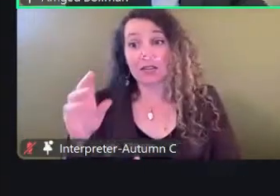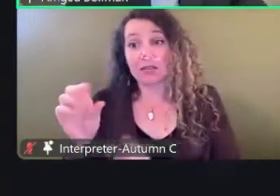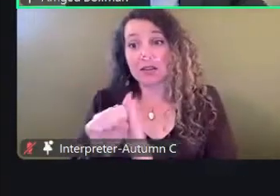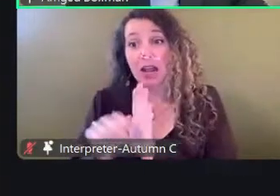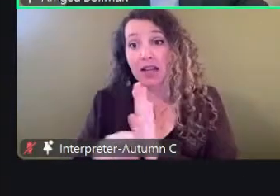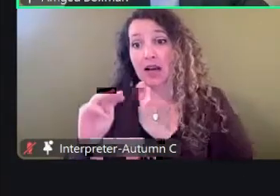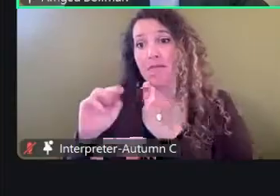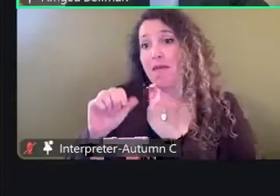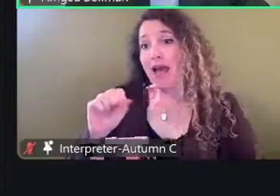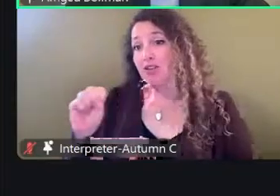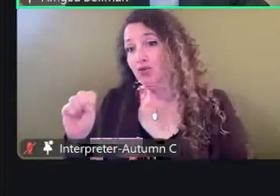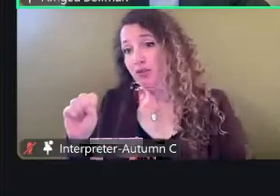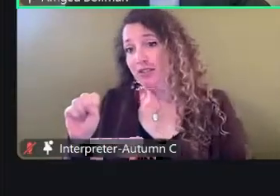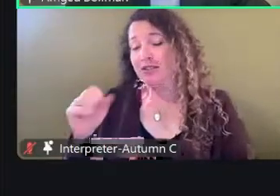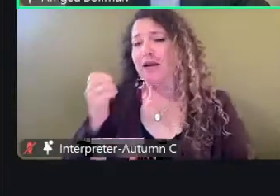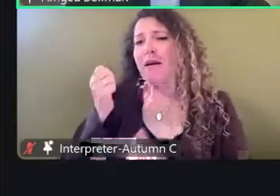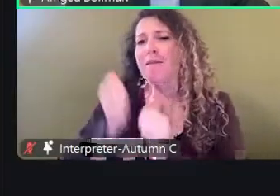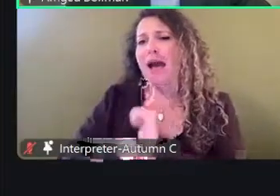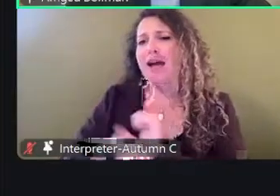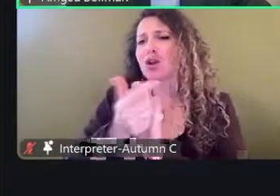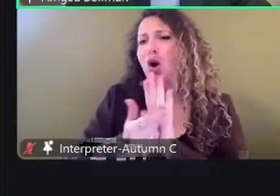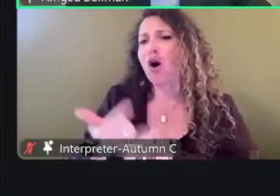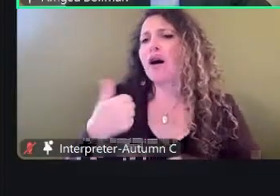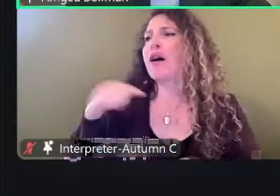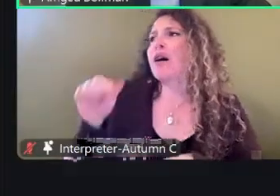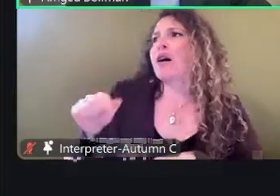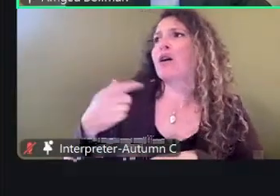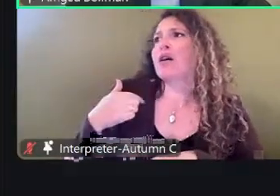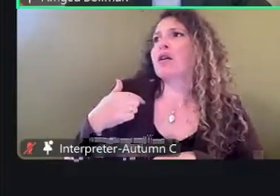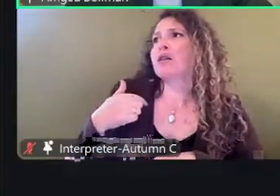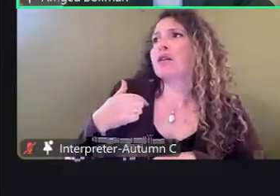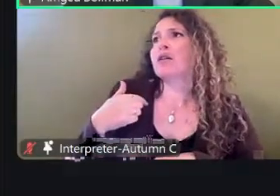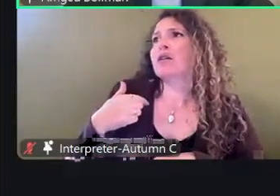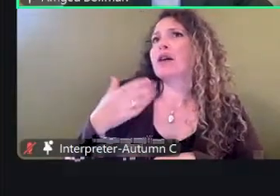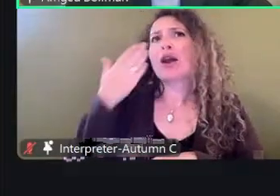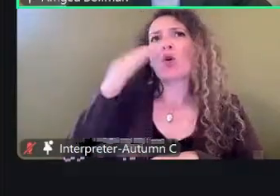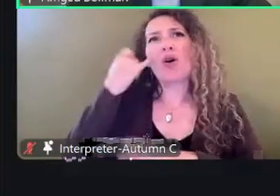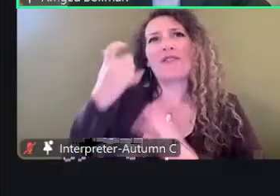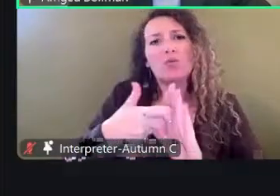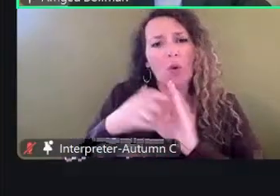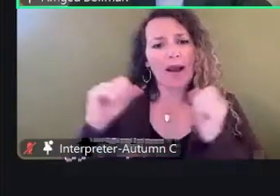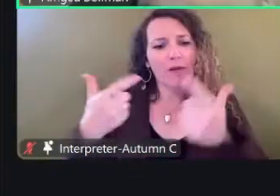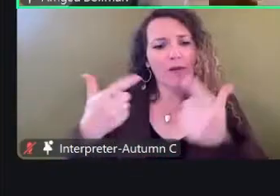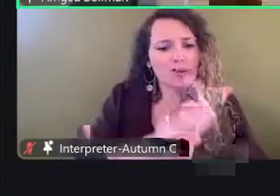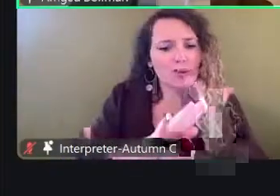passed the law. I'm not sure if it's uh if it's required of all schools or it sort of gives the